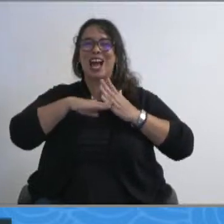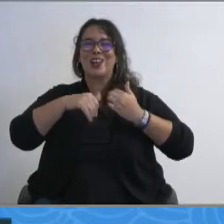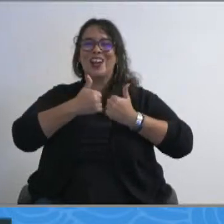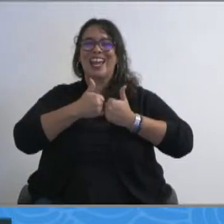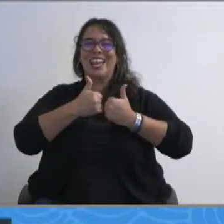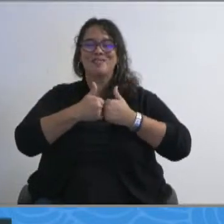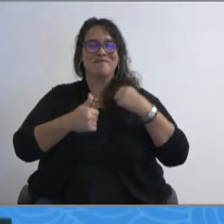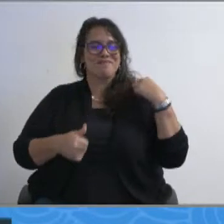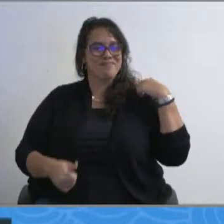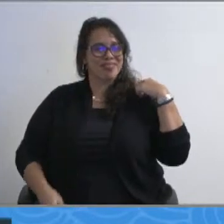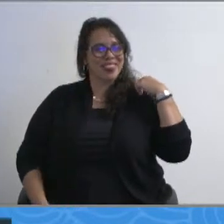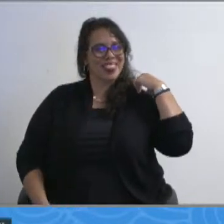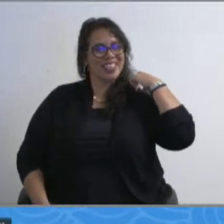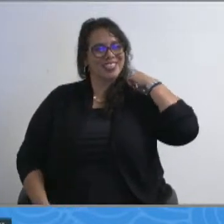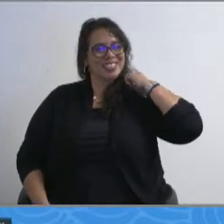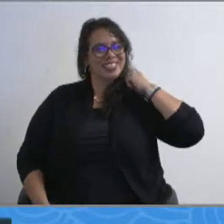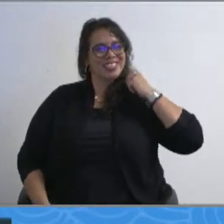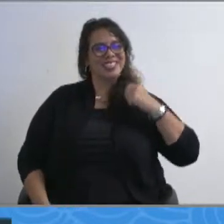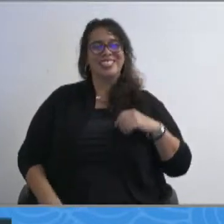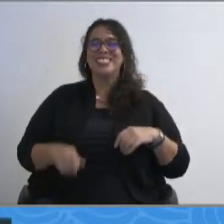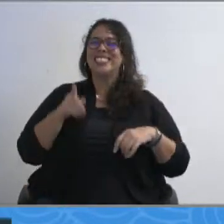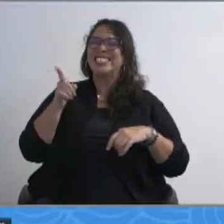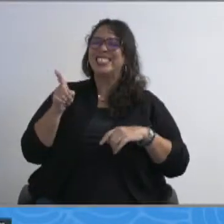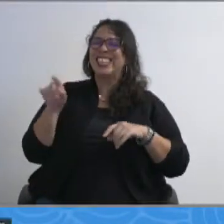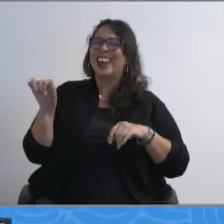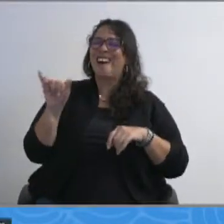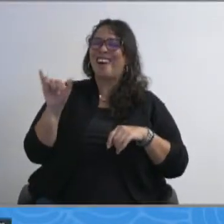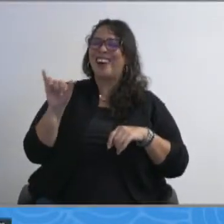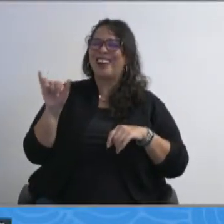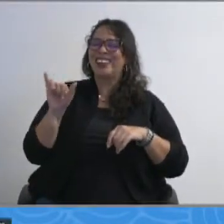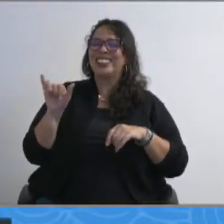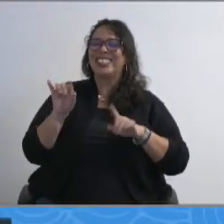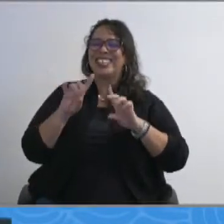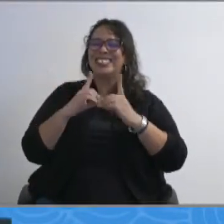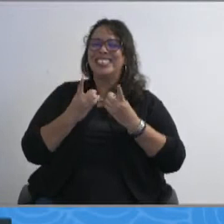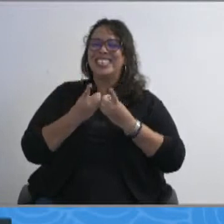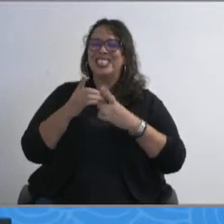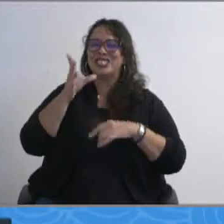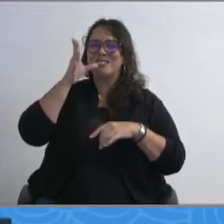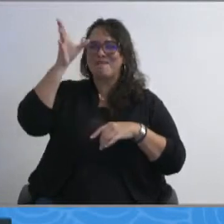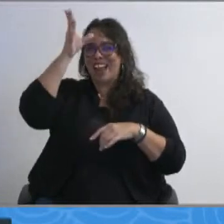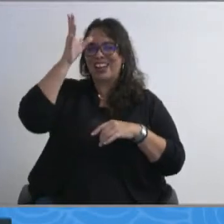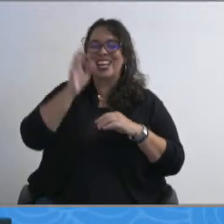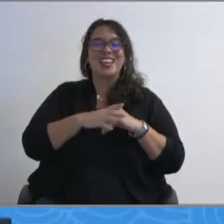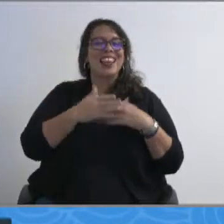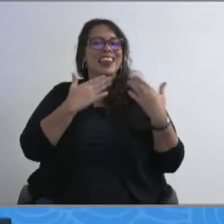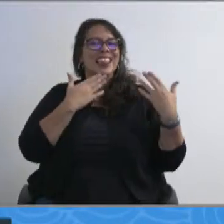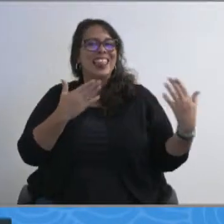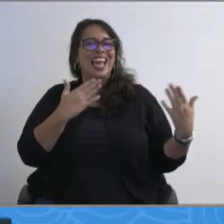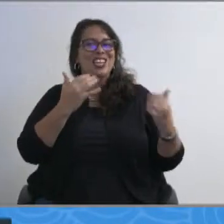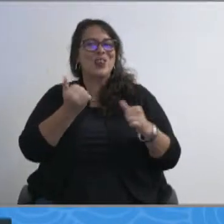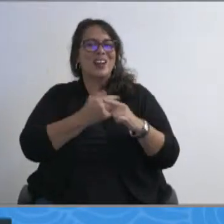[Carmen] Please, your the district parent. Yes. Well, thank you, everybody. And again, if you have questions,